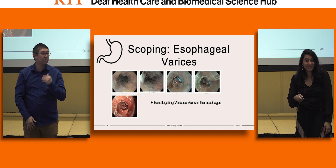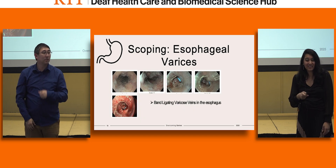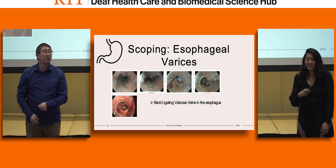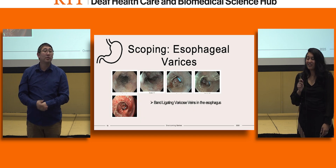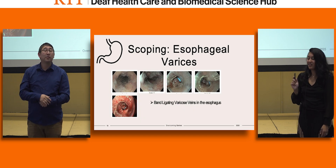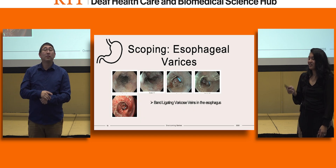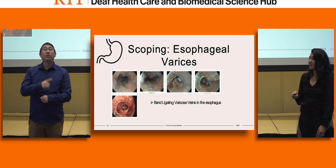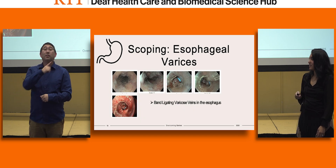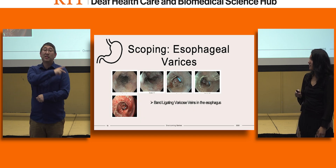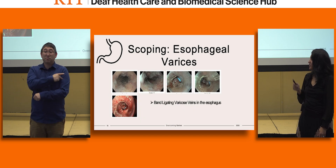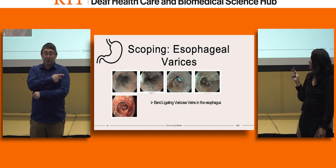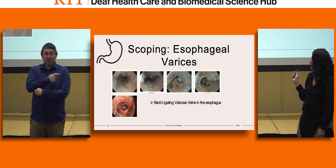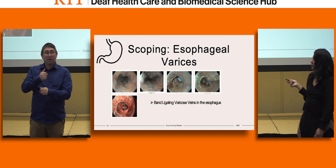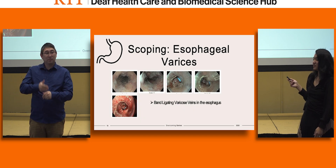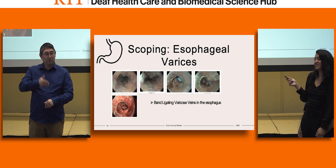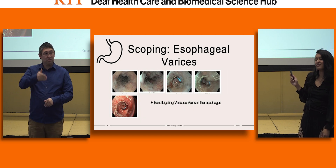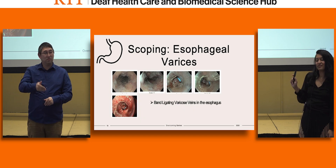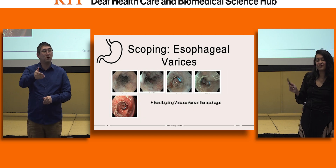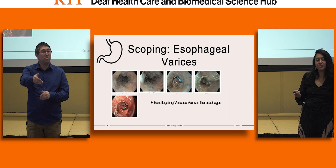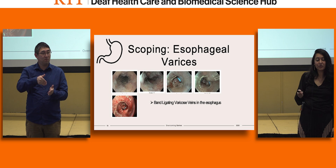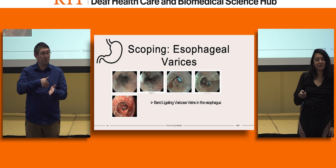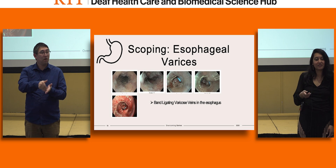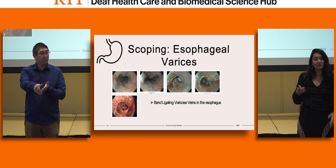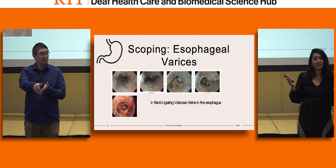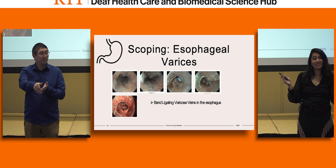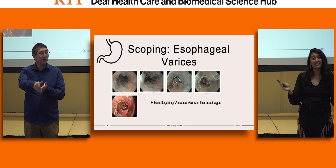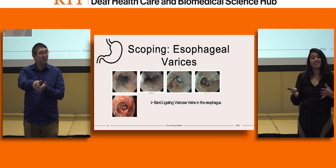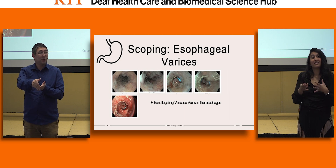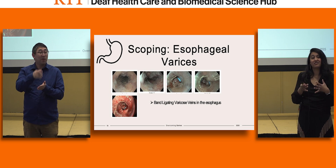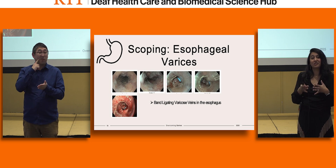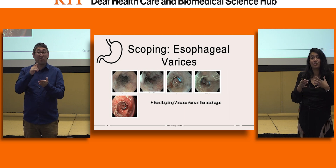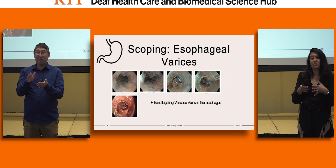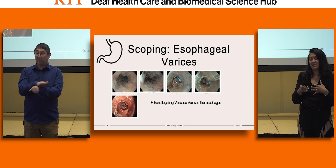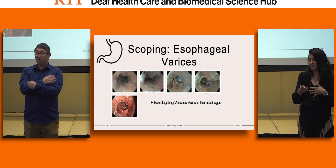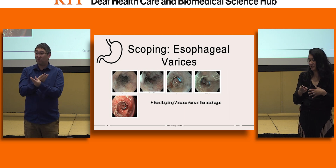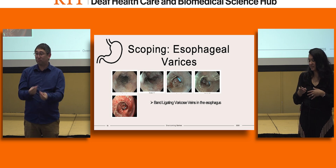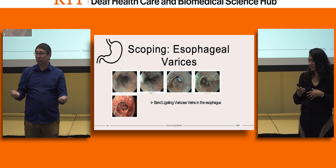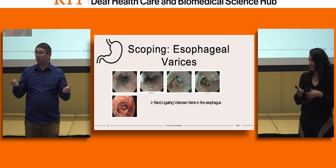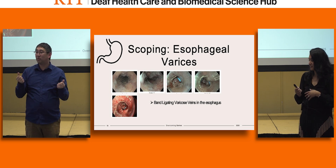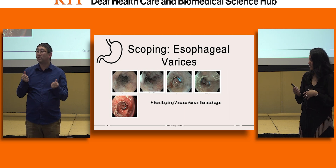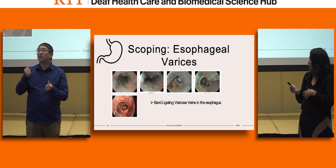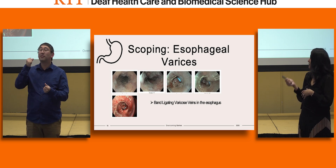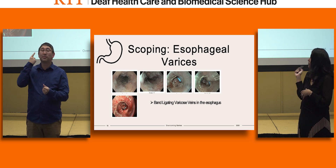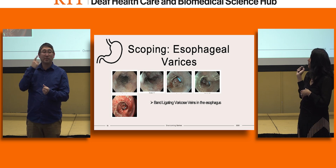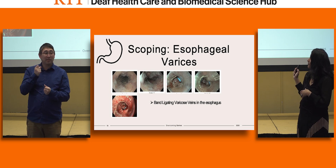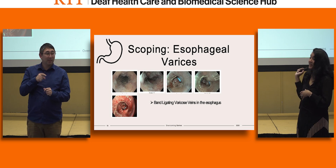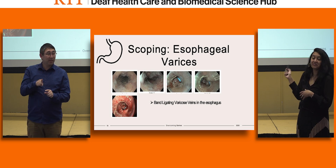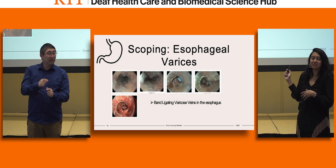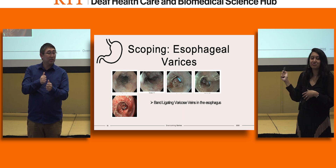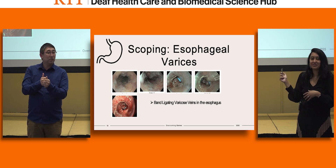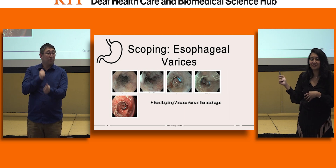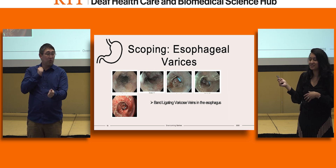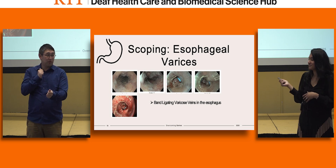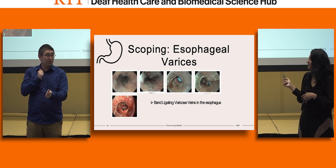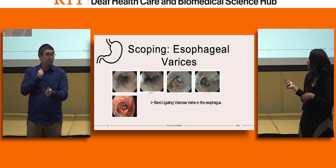and I have to do this procedure a few more times to get that to go away. But this is a preventive procedure.